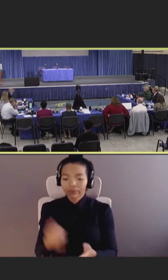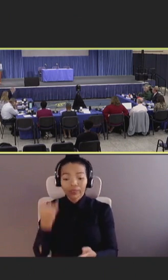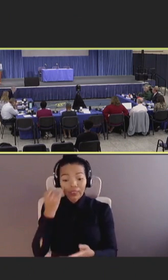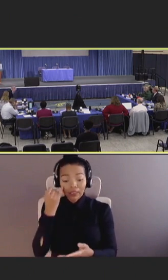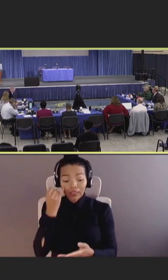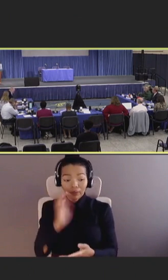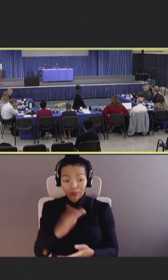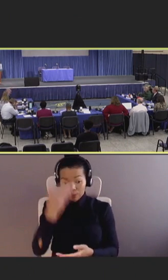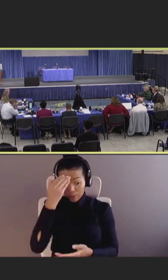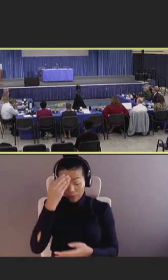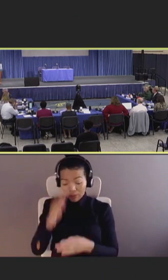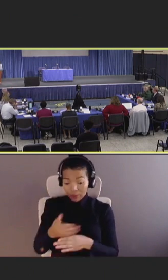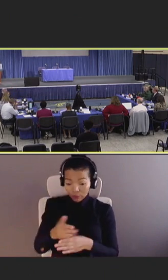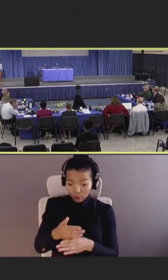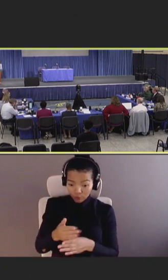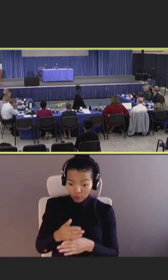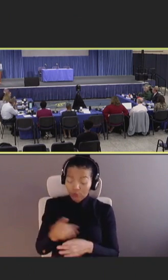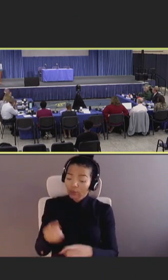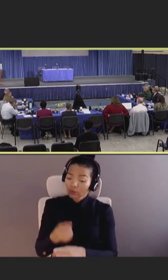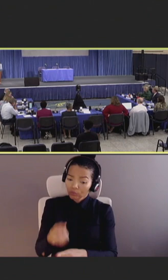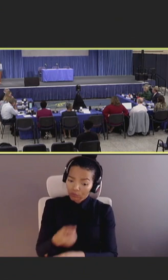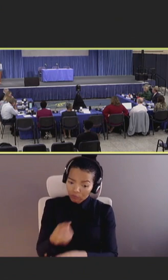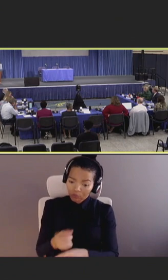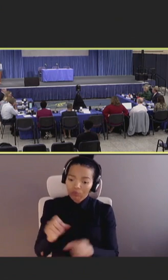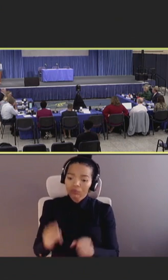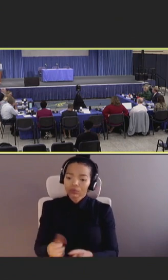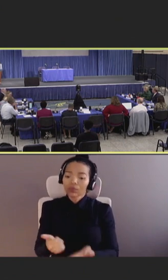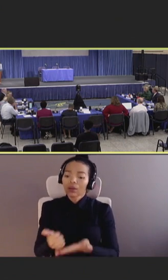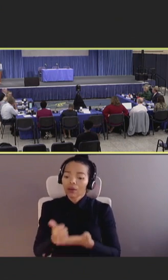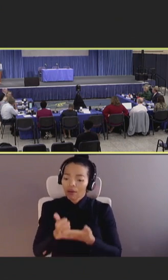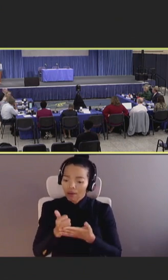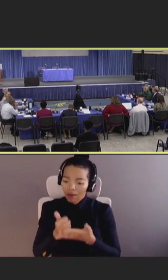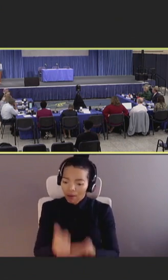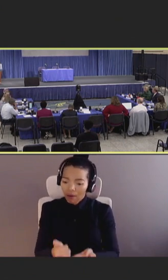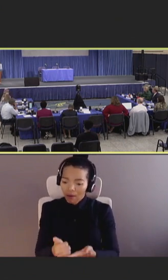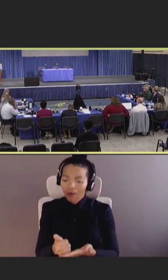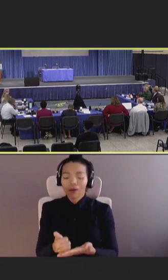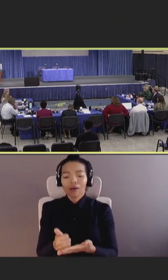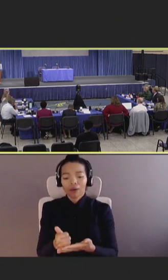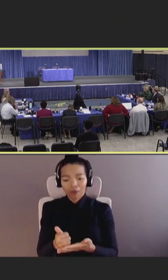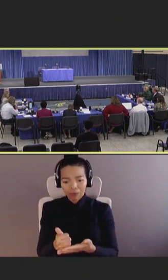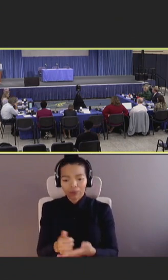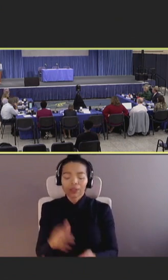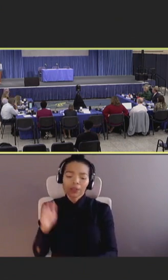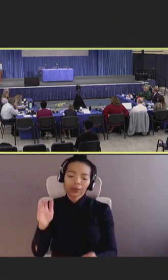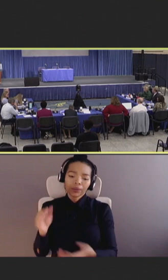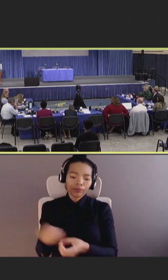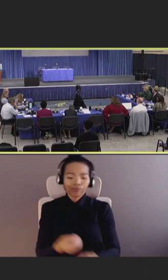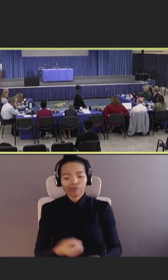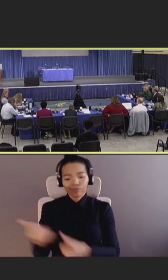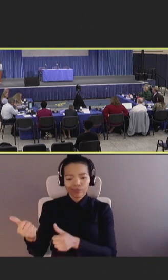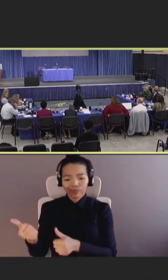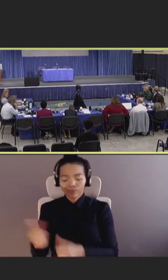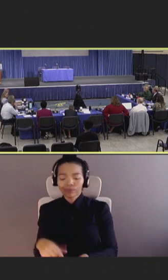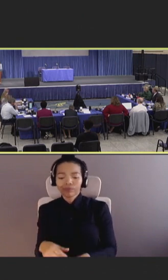confidence regularly, you can help dispel myths and protect the people who are important to you.